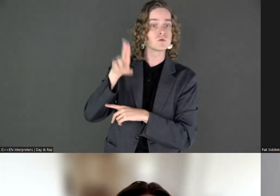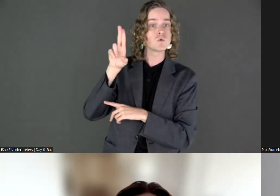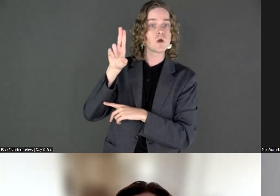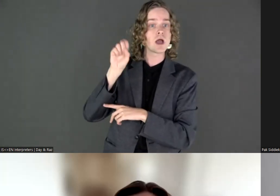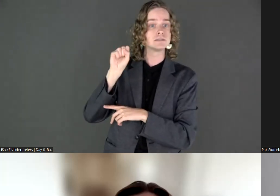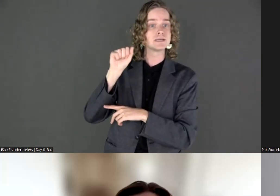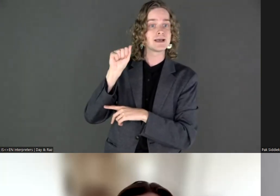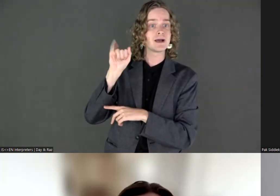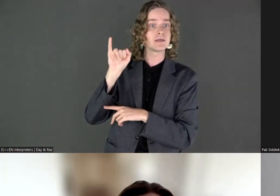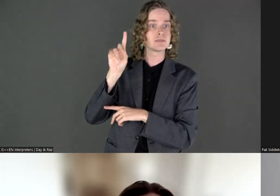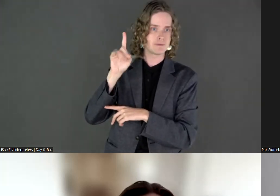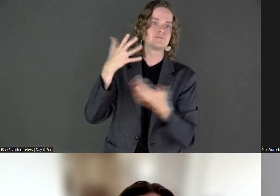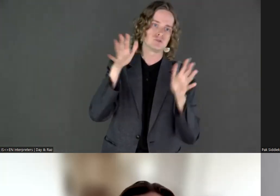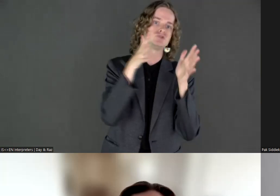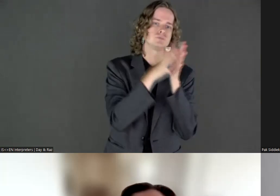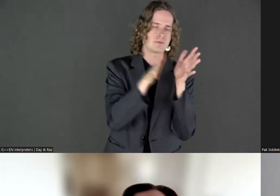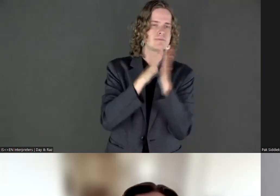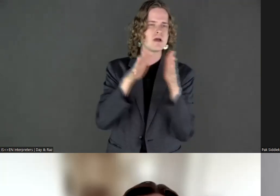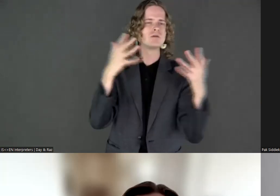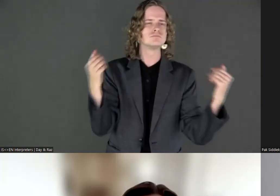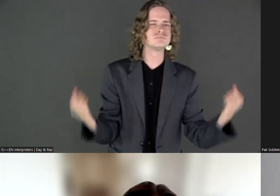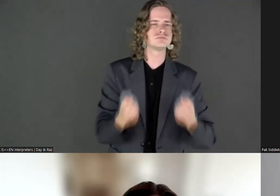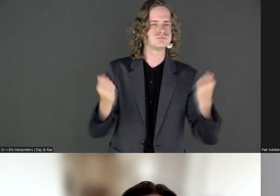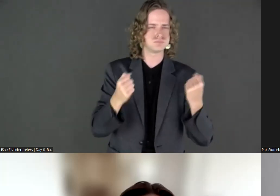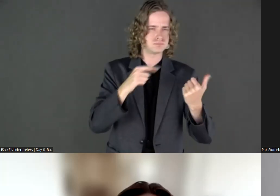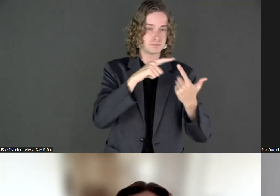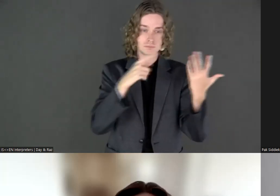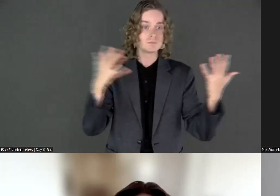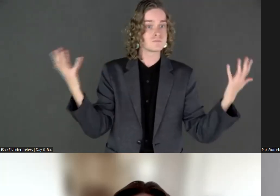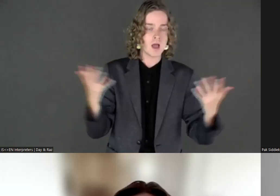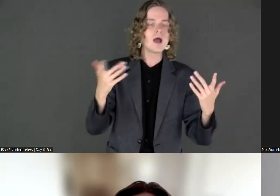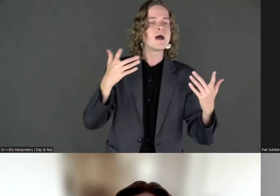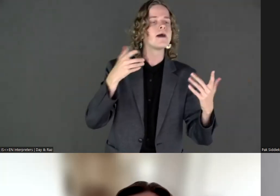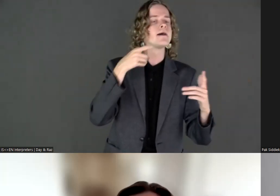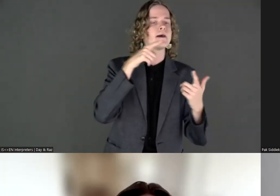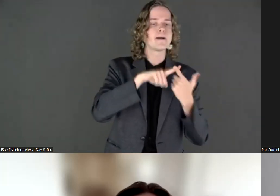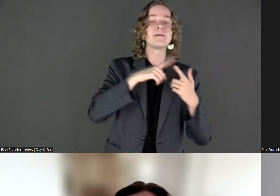throughout many of the interventions was that what we need is a shift in power, we need to